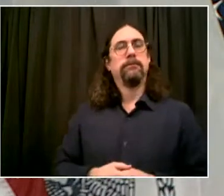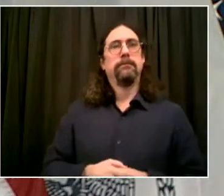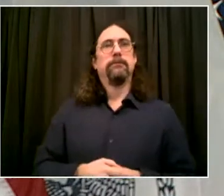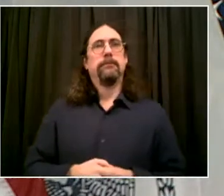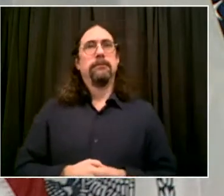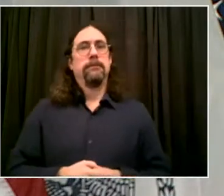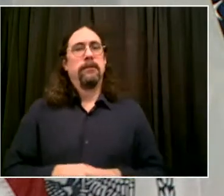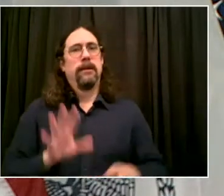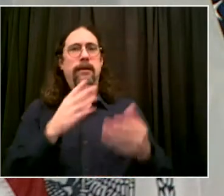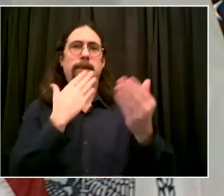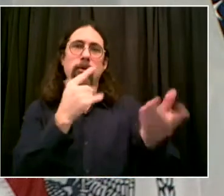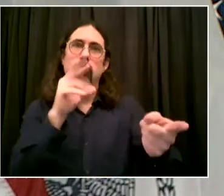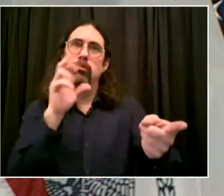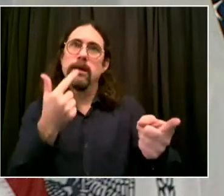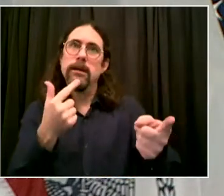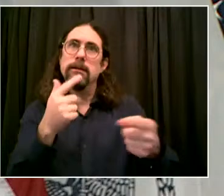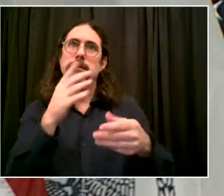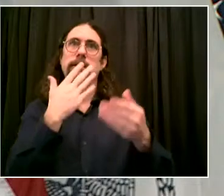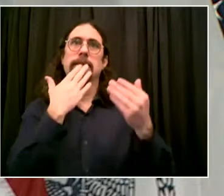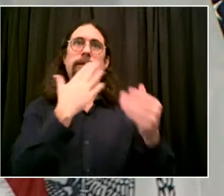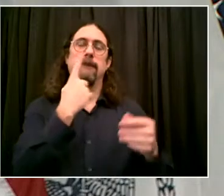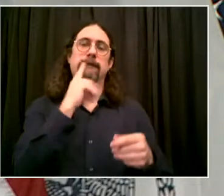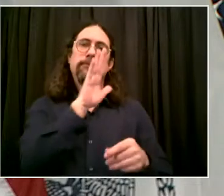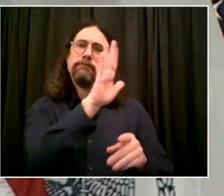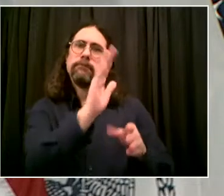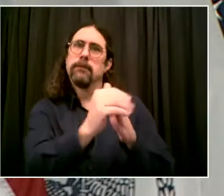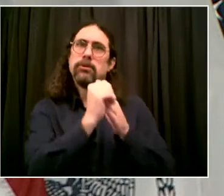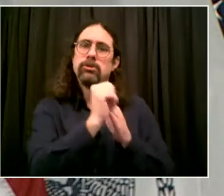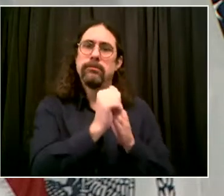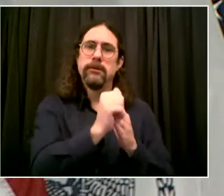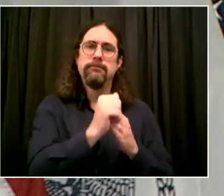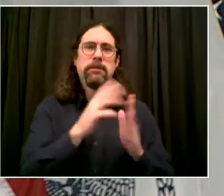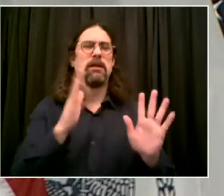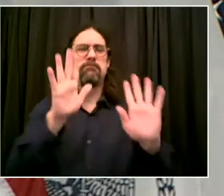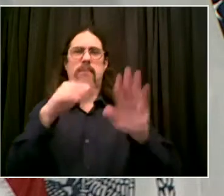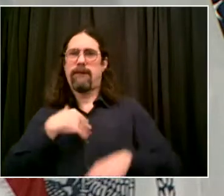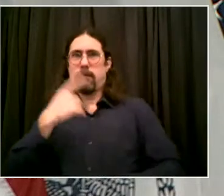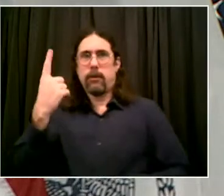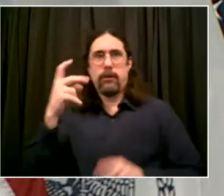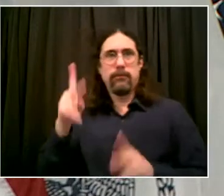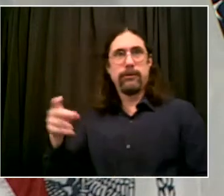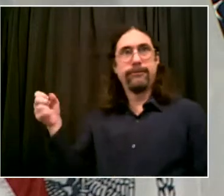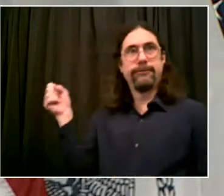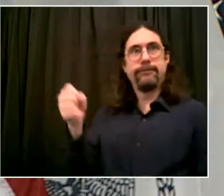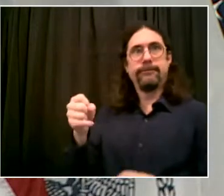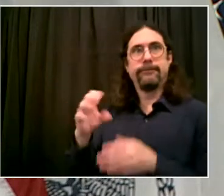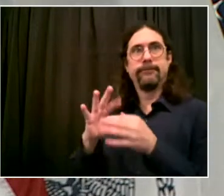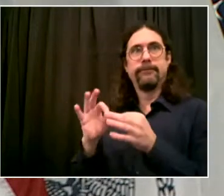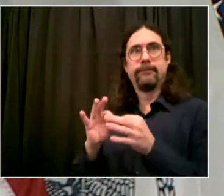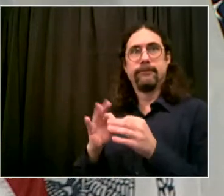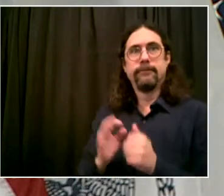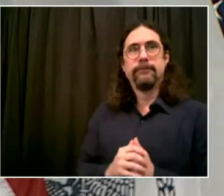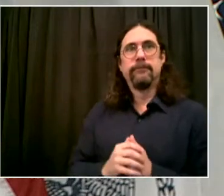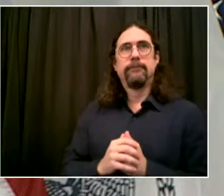THANK YOU. GREG, THANK YOU FOR YOUR LEADERSHIP. ONE MORE PERSON I WANT YOU TO